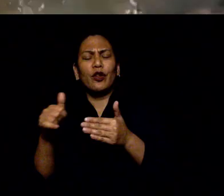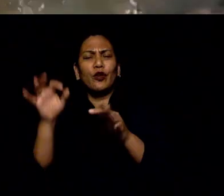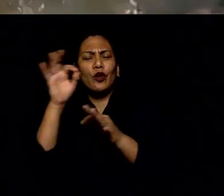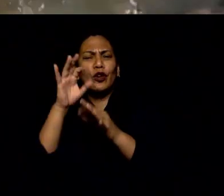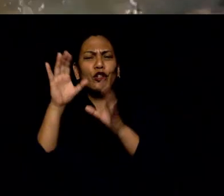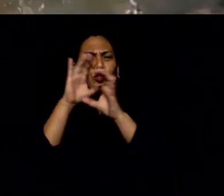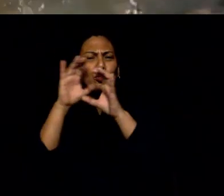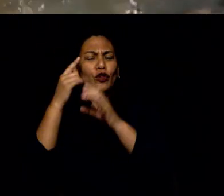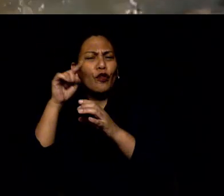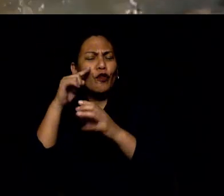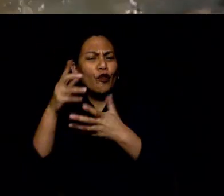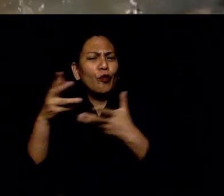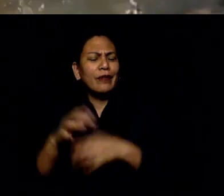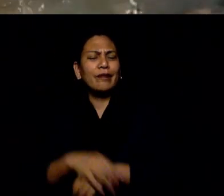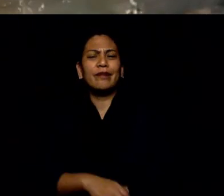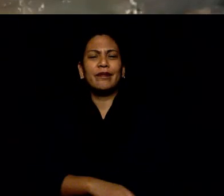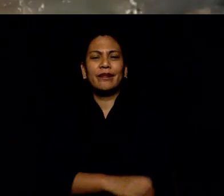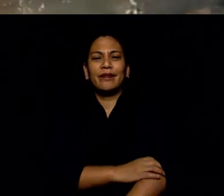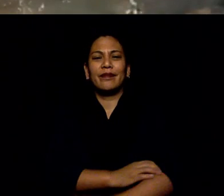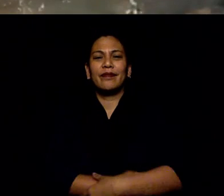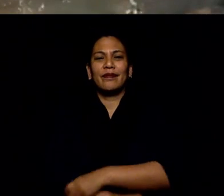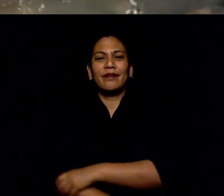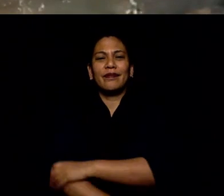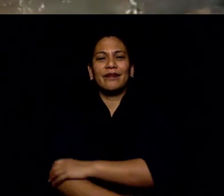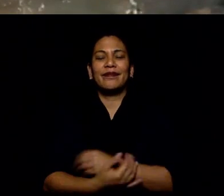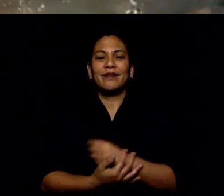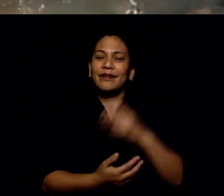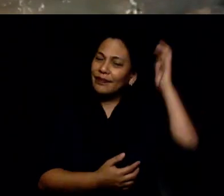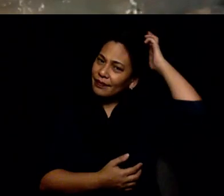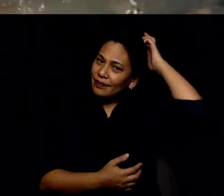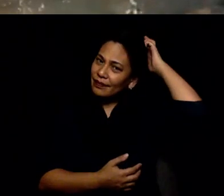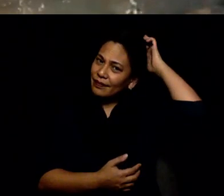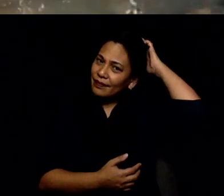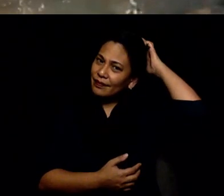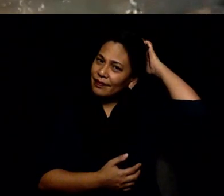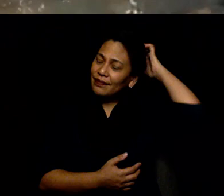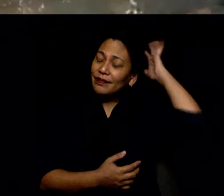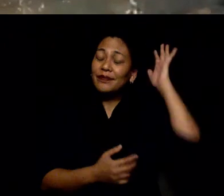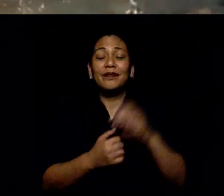That's that's um, I mean, in Canada, there's lots of